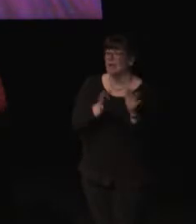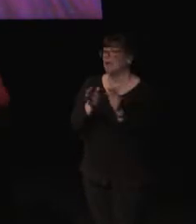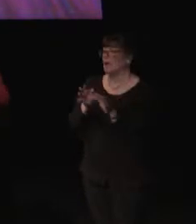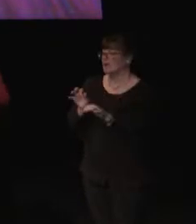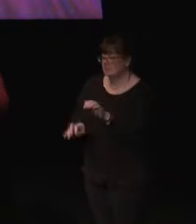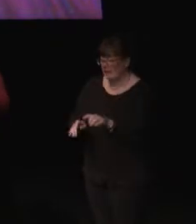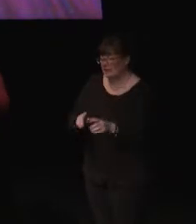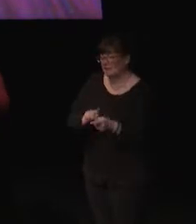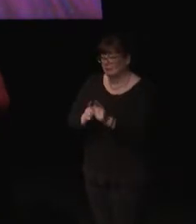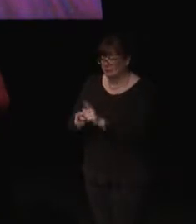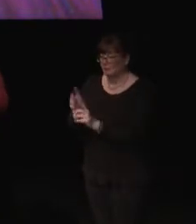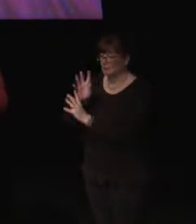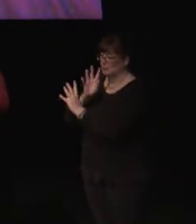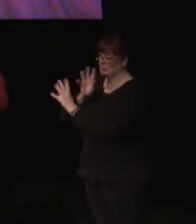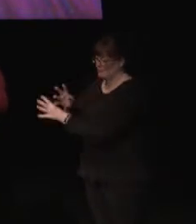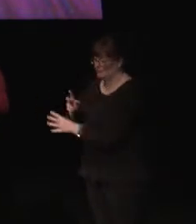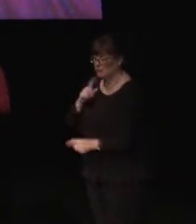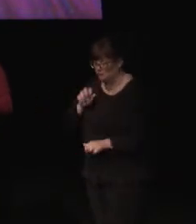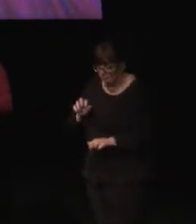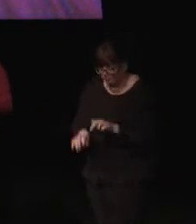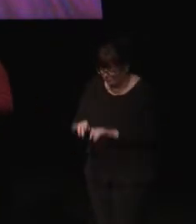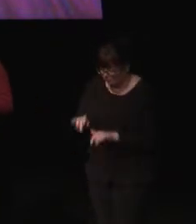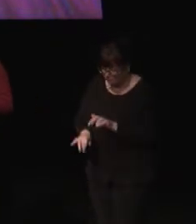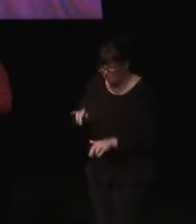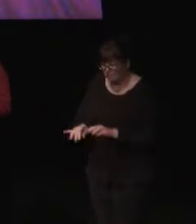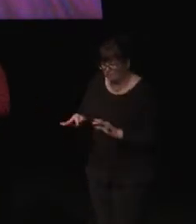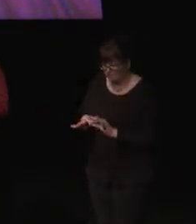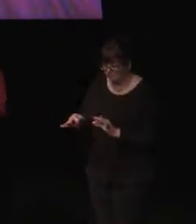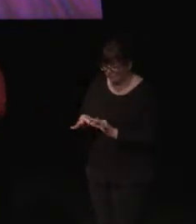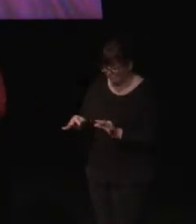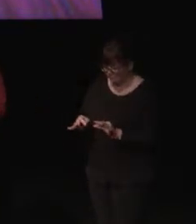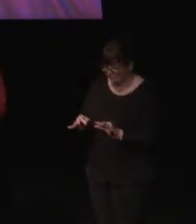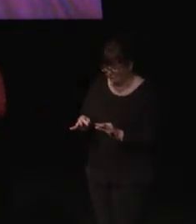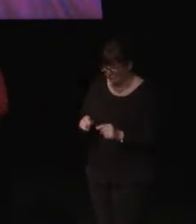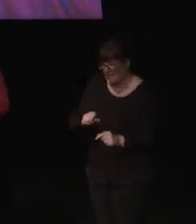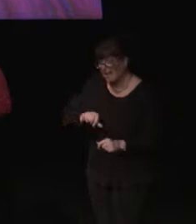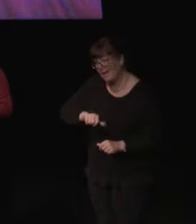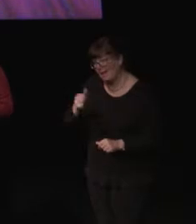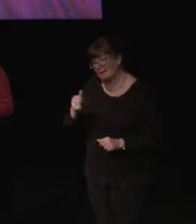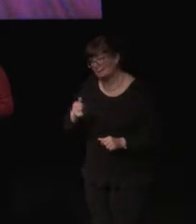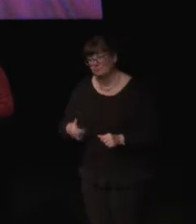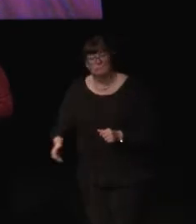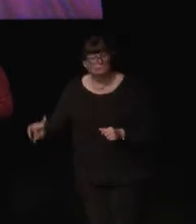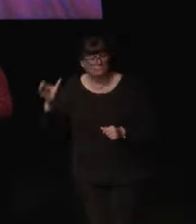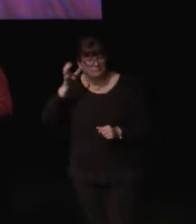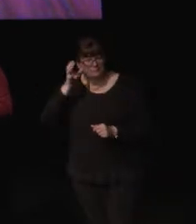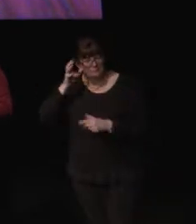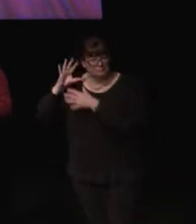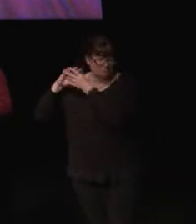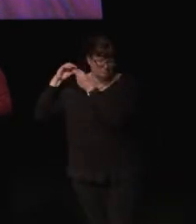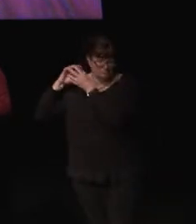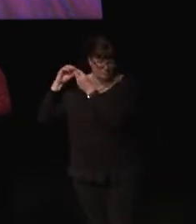This is about users putting in text and giving speech synthesis out. So, a couple of key...